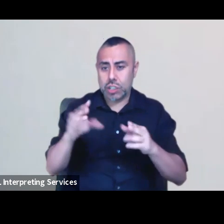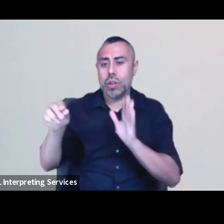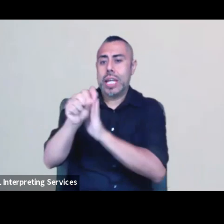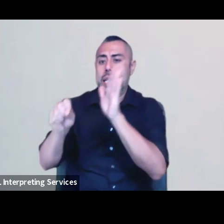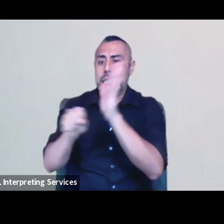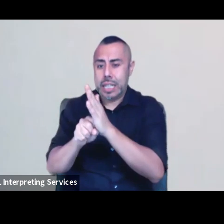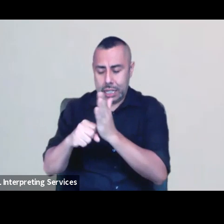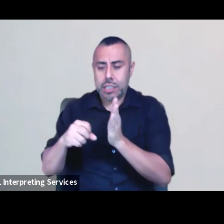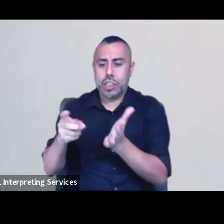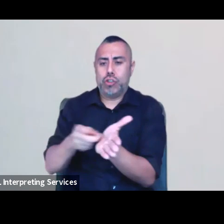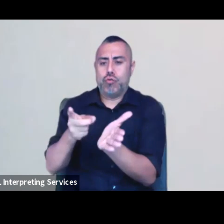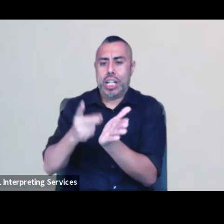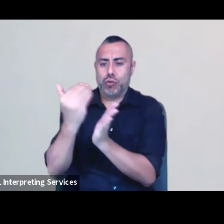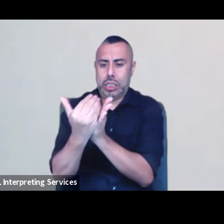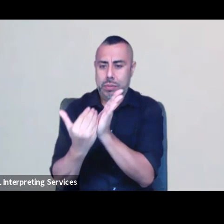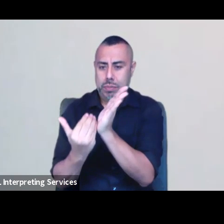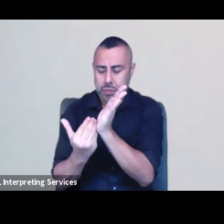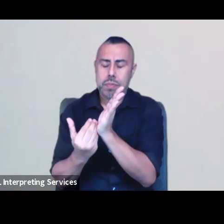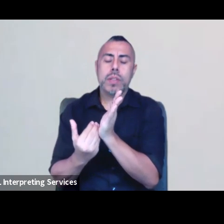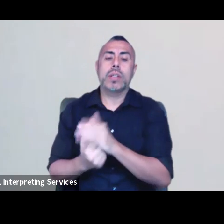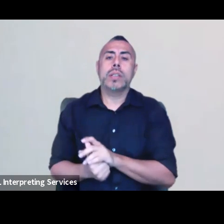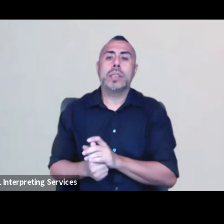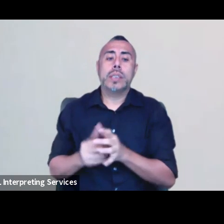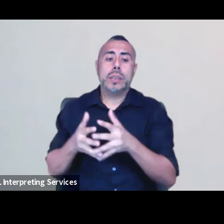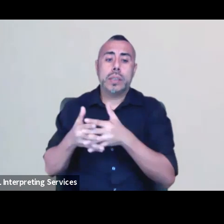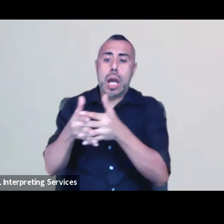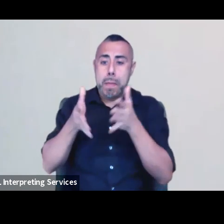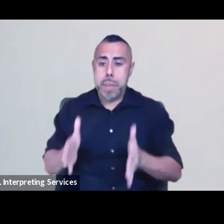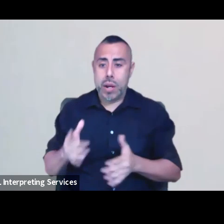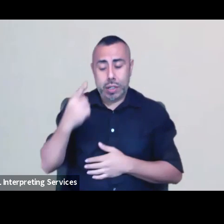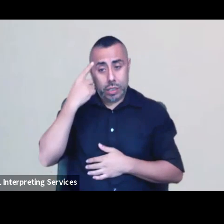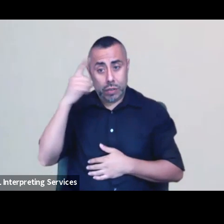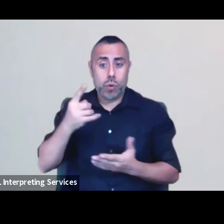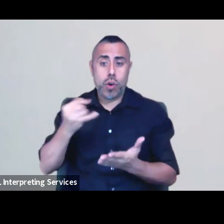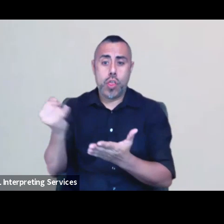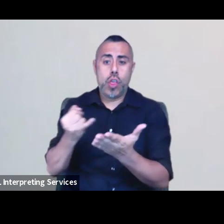Americans for the Arts has a local arts agency dashboard